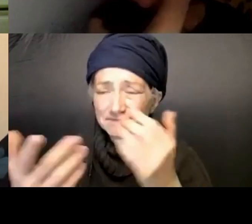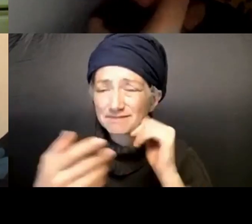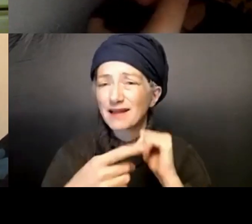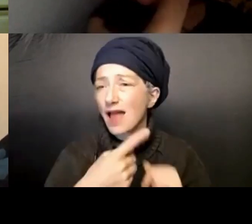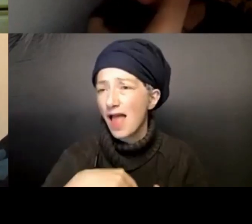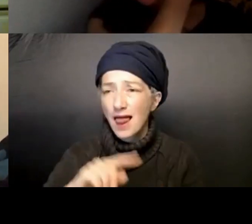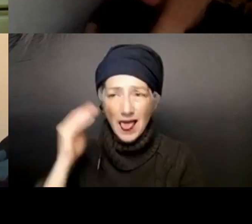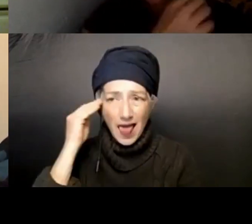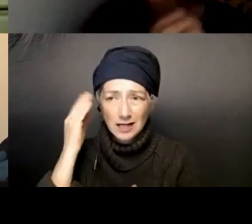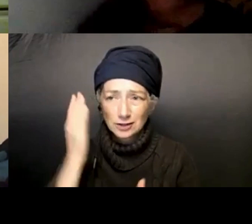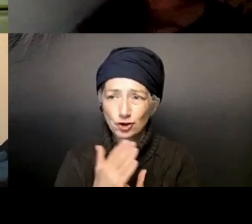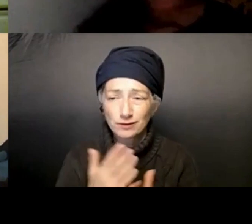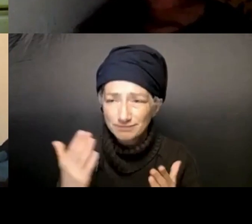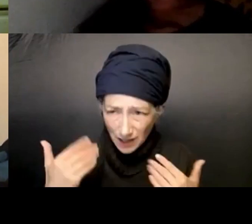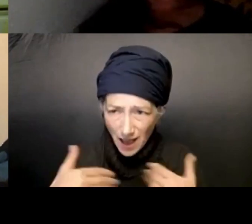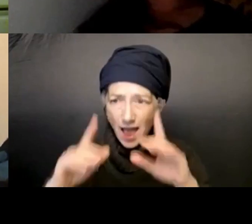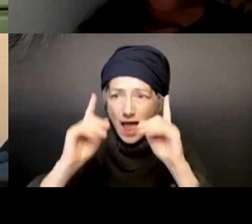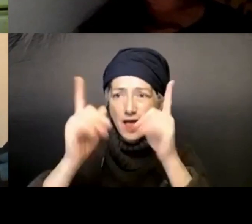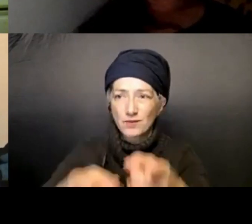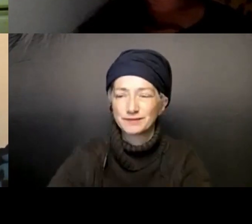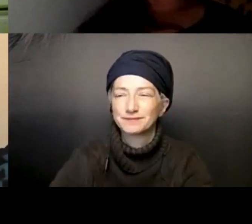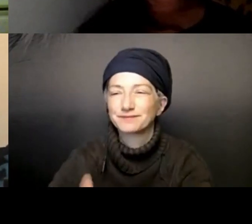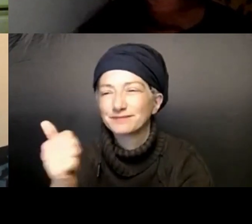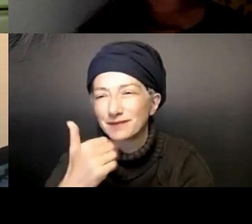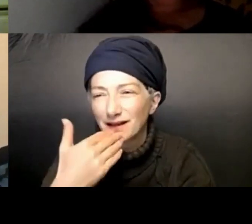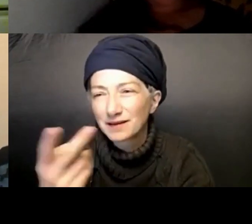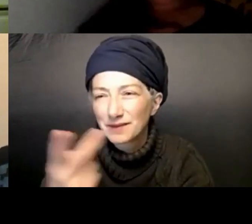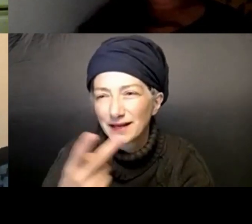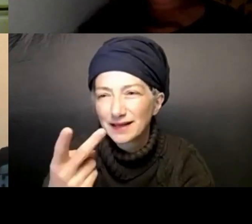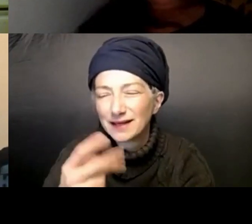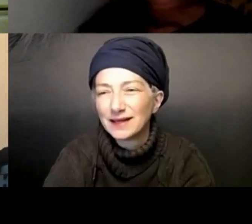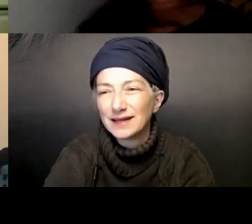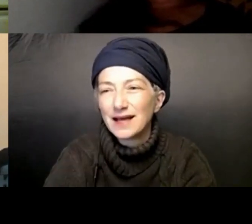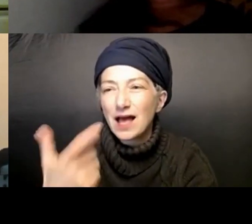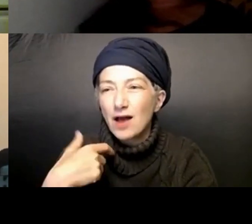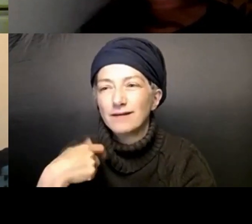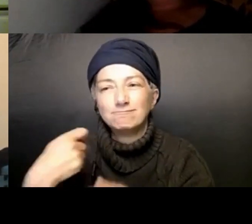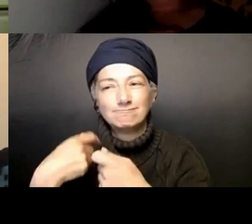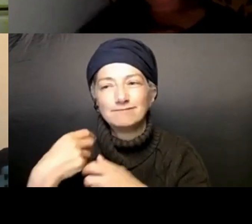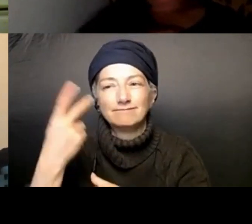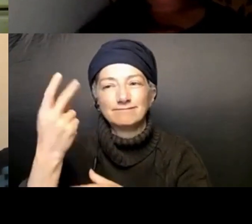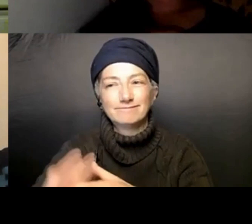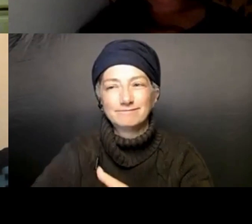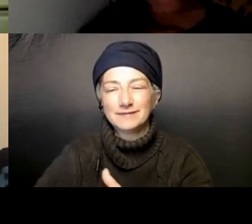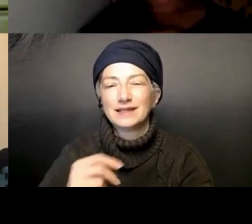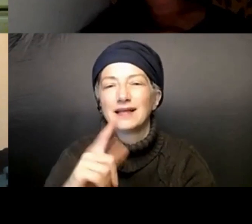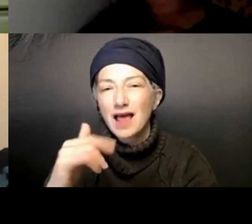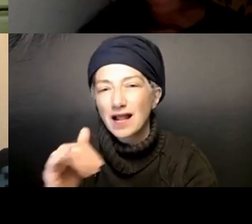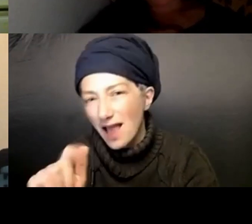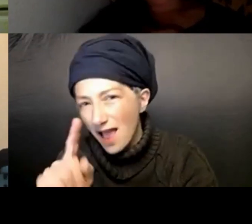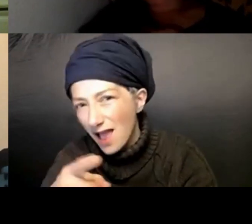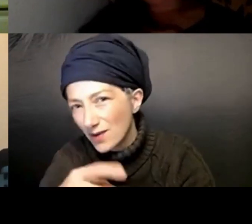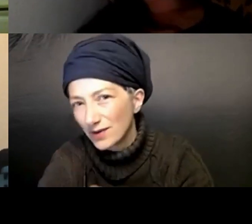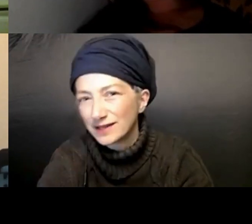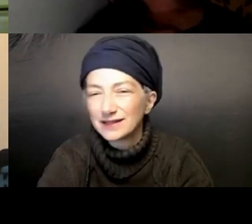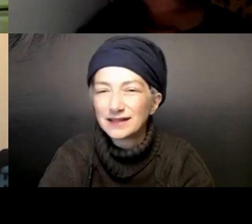Kate Marsh: Love that. Thank you both for indulging me and Tanja in that, who I'm sure is secretly reclining in her boudoir